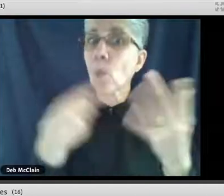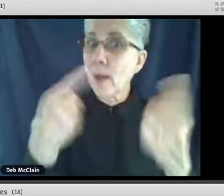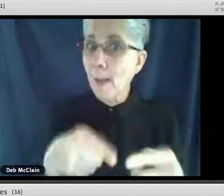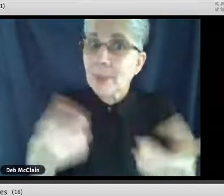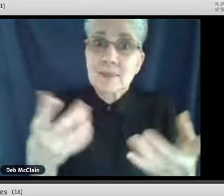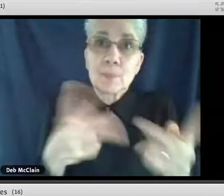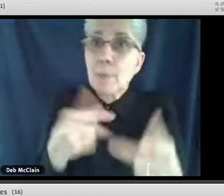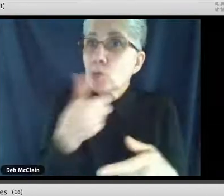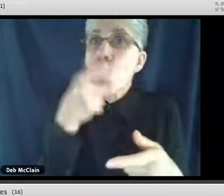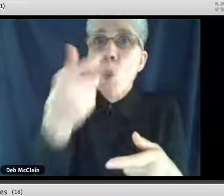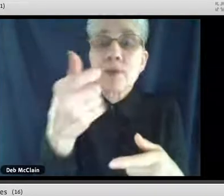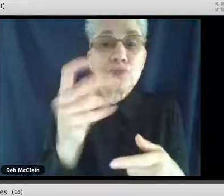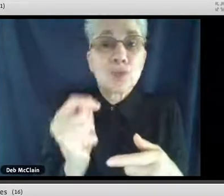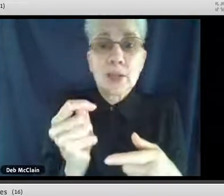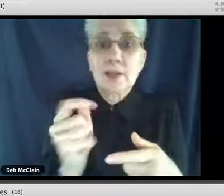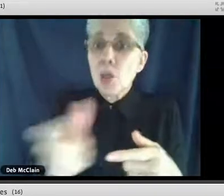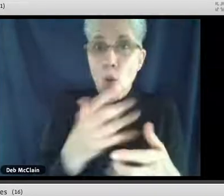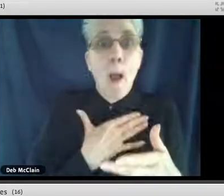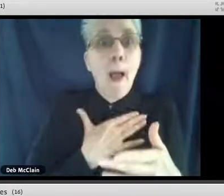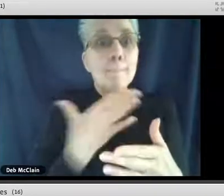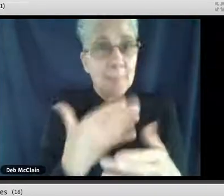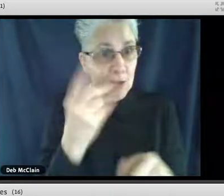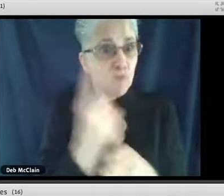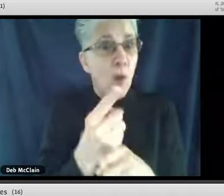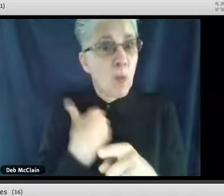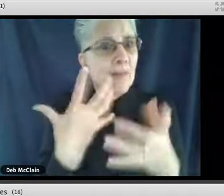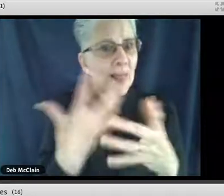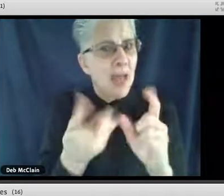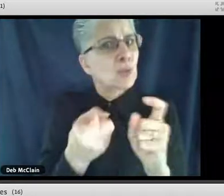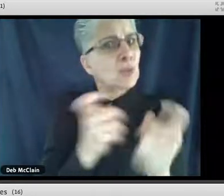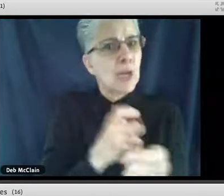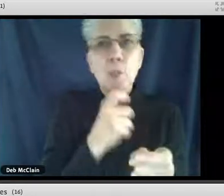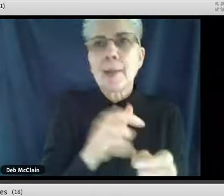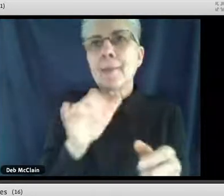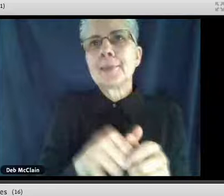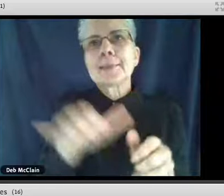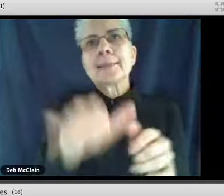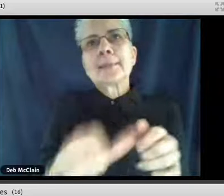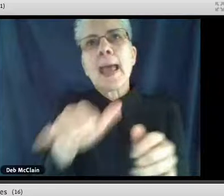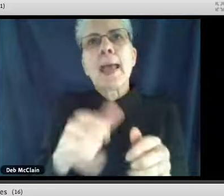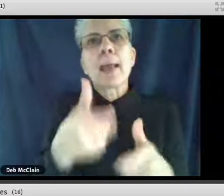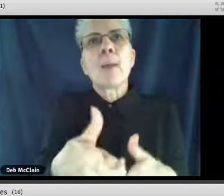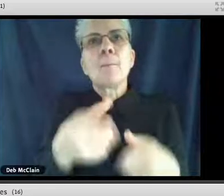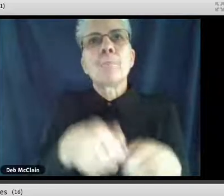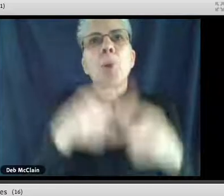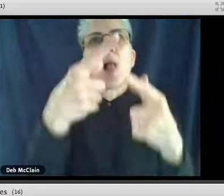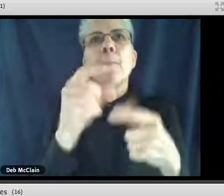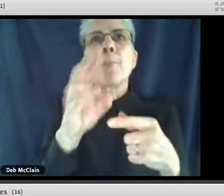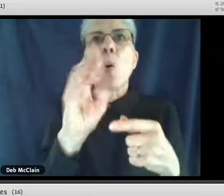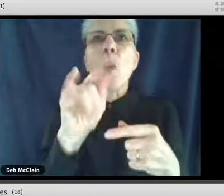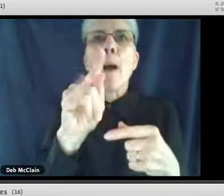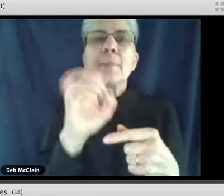You know, people... We all admit it, right? We have a lot to do. We don't stick around on a website, and I can tell you there's very few sites